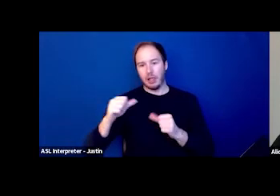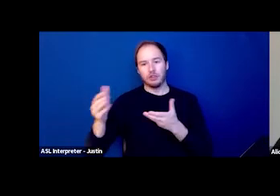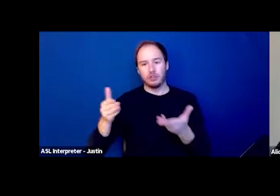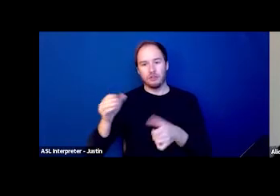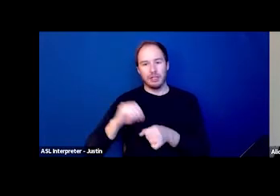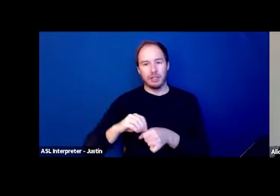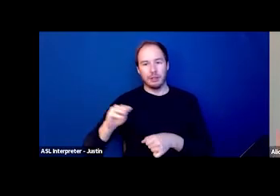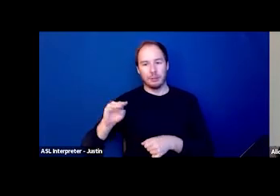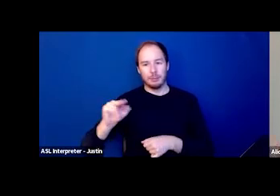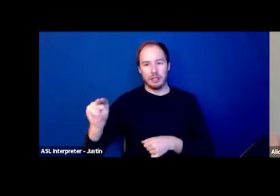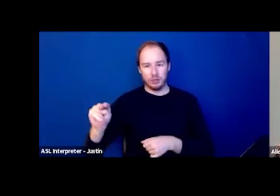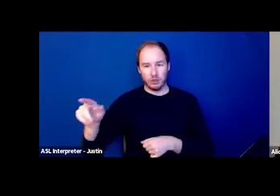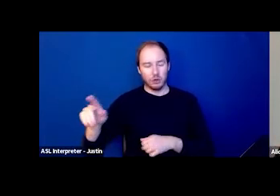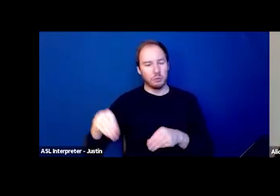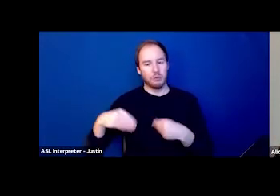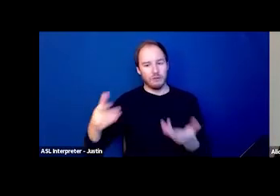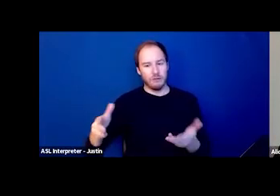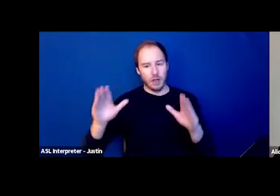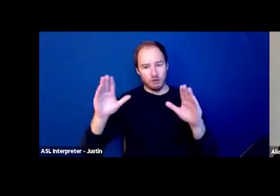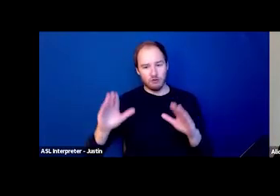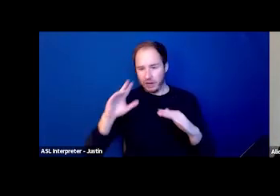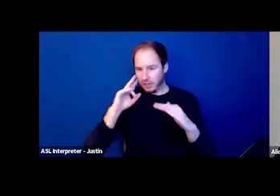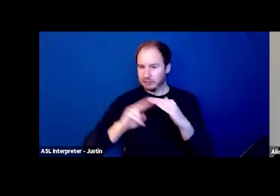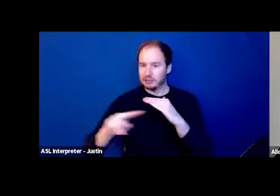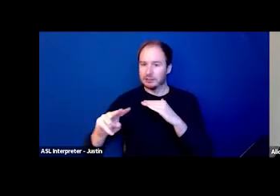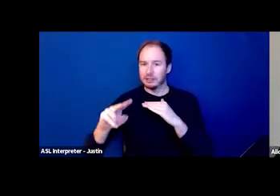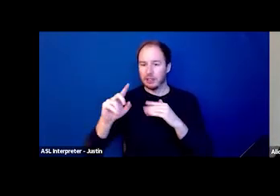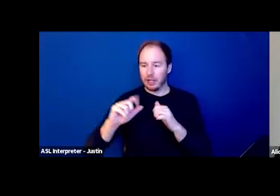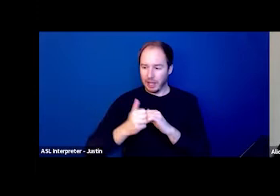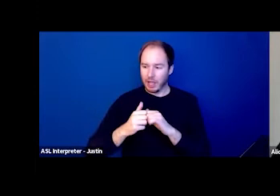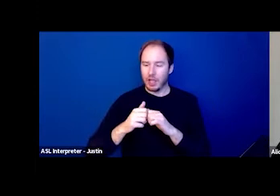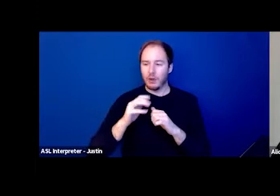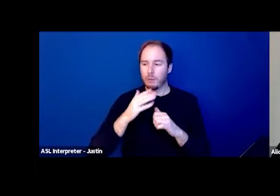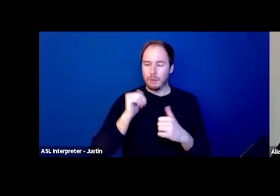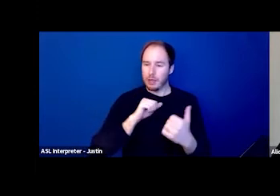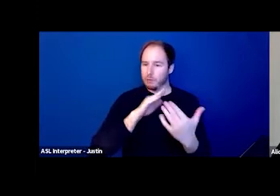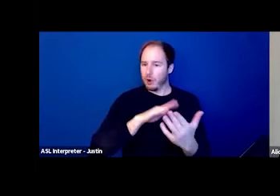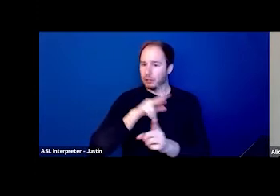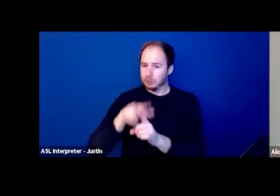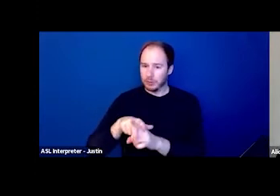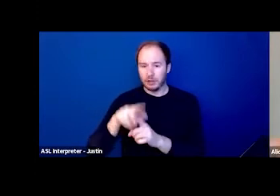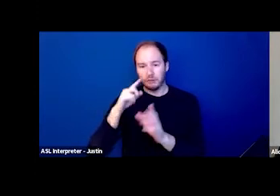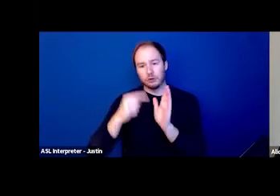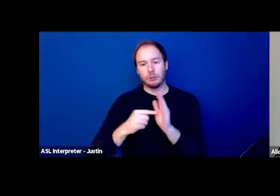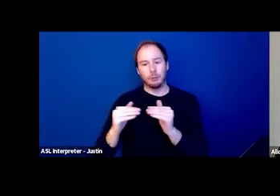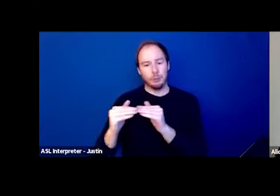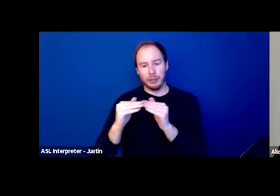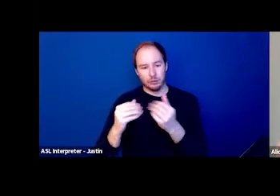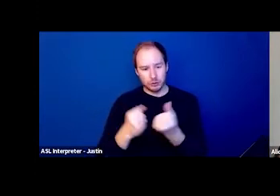who was able to provide incredible insights into what applying best practices like peer support and motivational interviewing